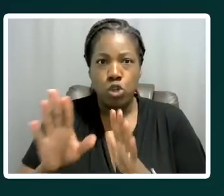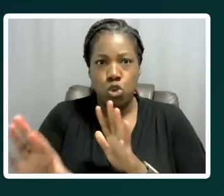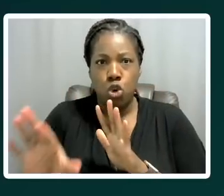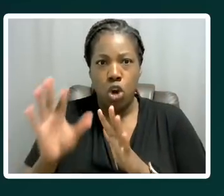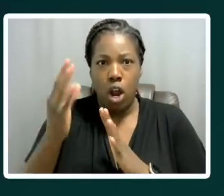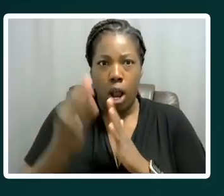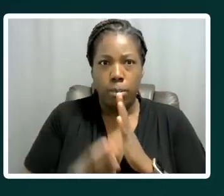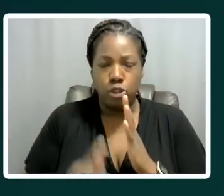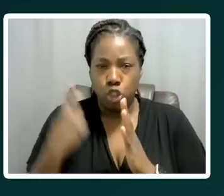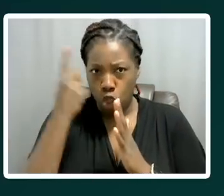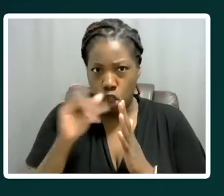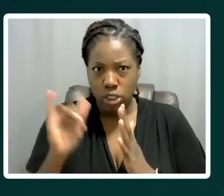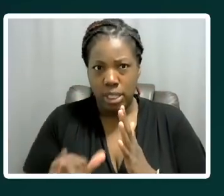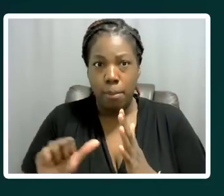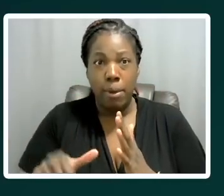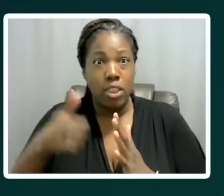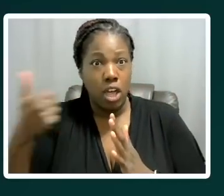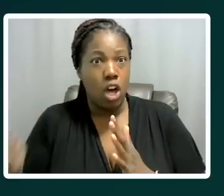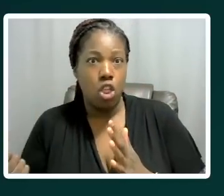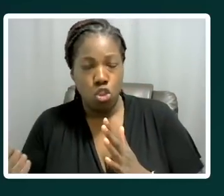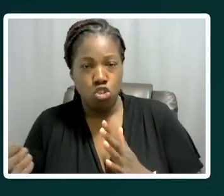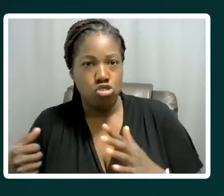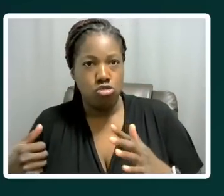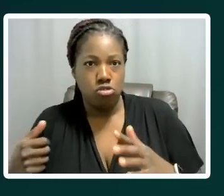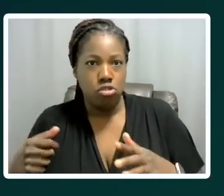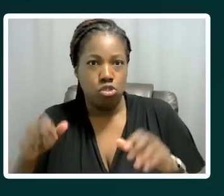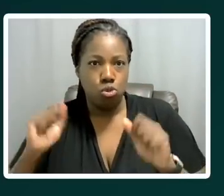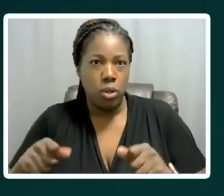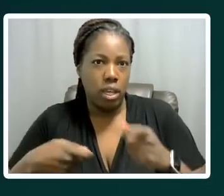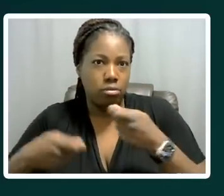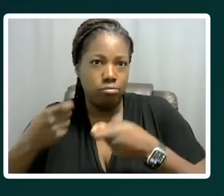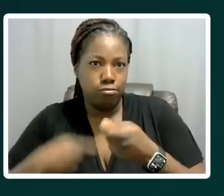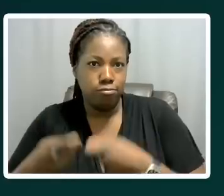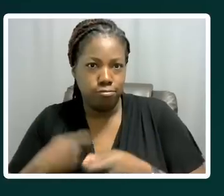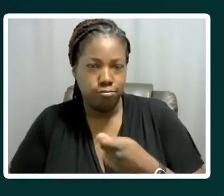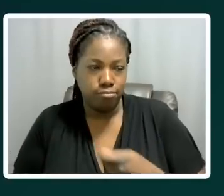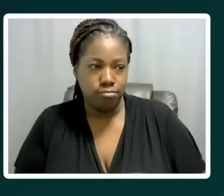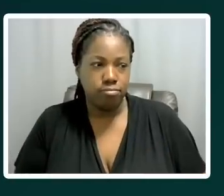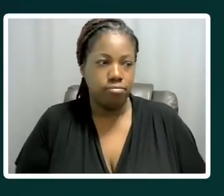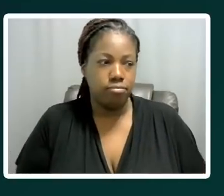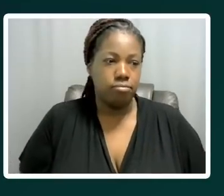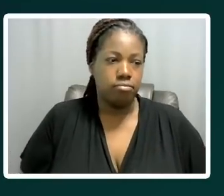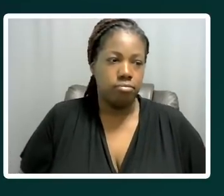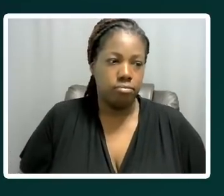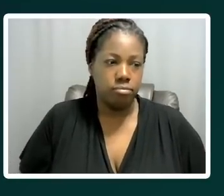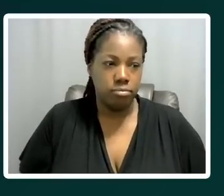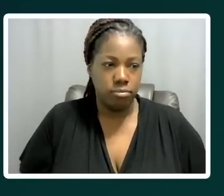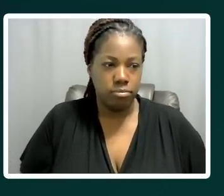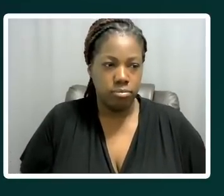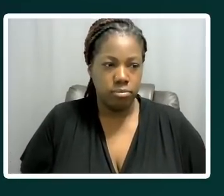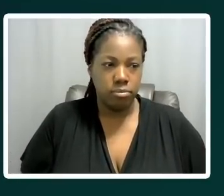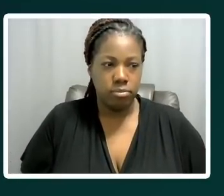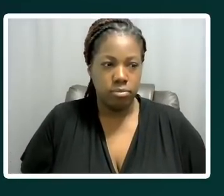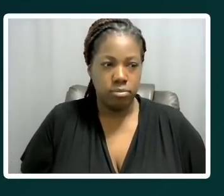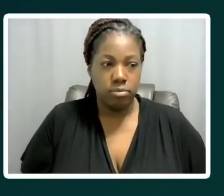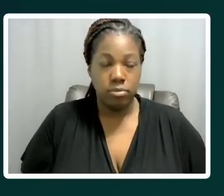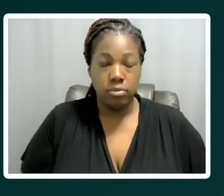the other options are that you can swap to. Also, there with our safe landing, that's sort of a more